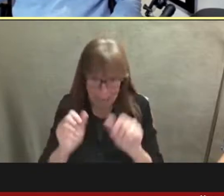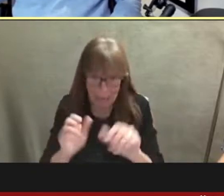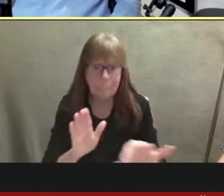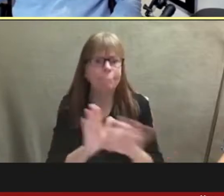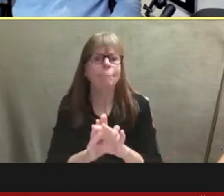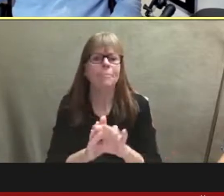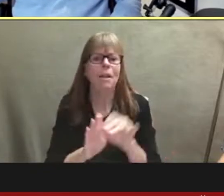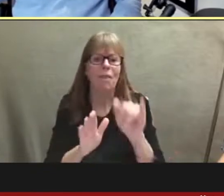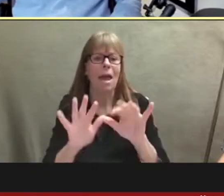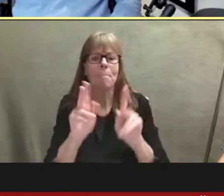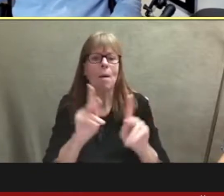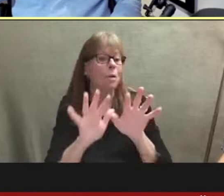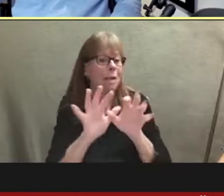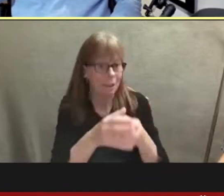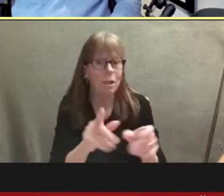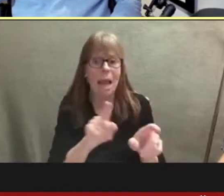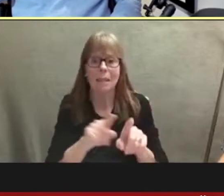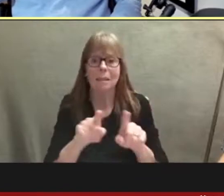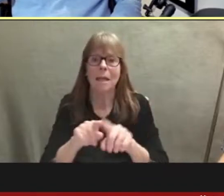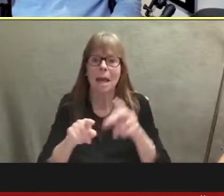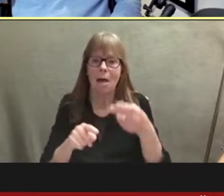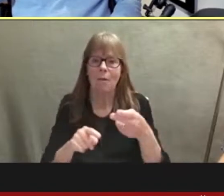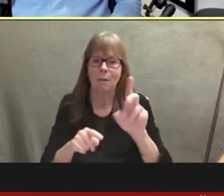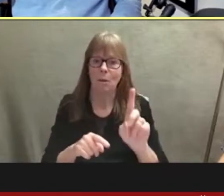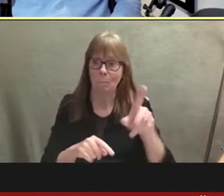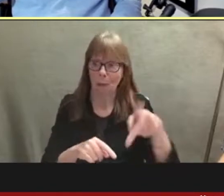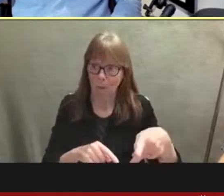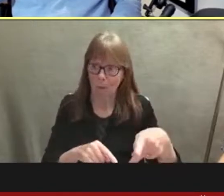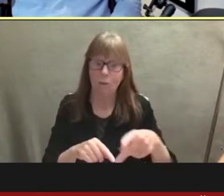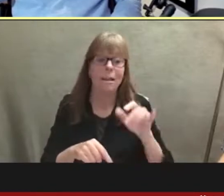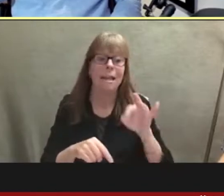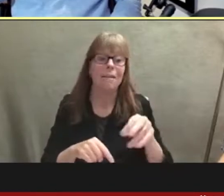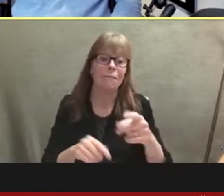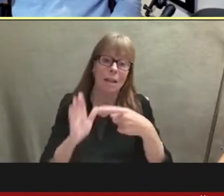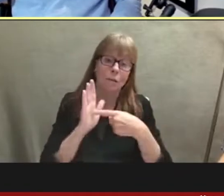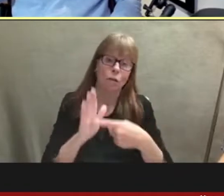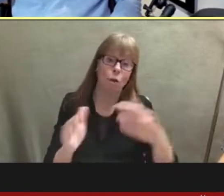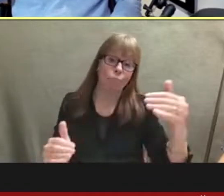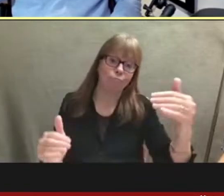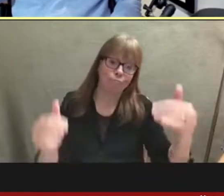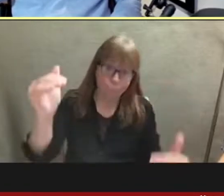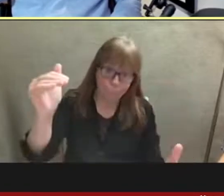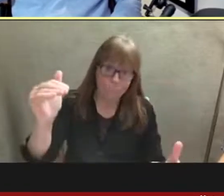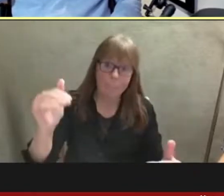disparity population. If there is a significant disparity in the overall rate of disease